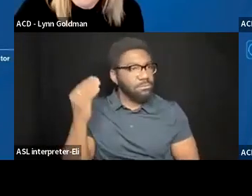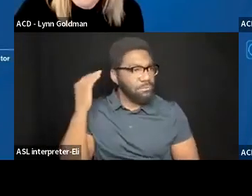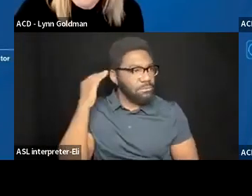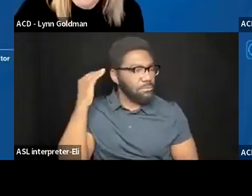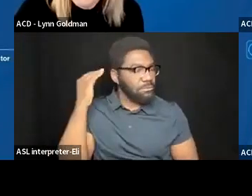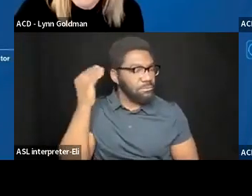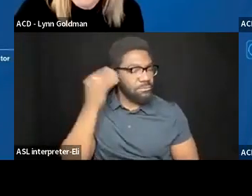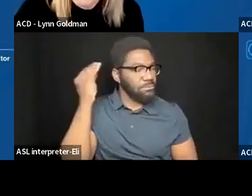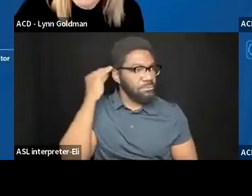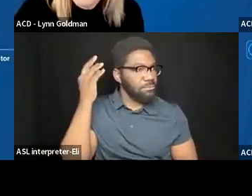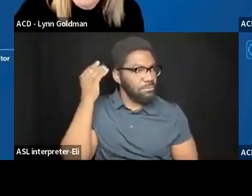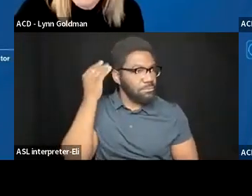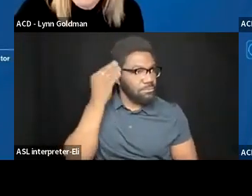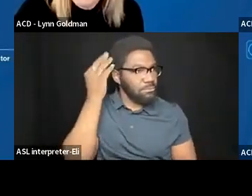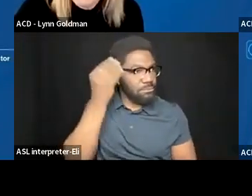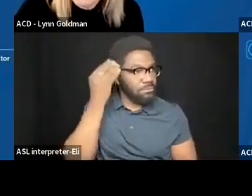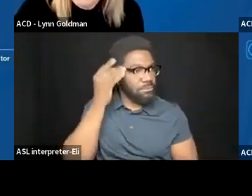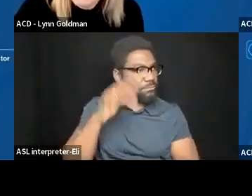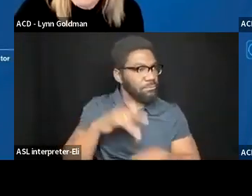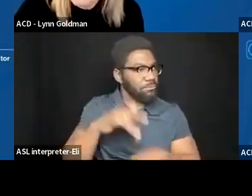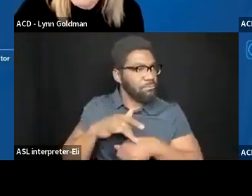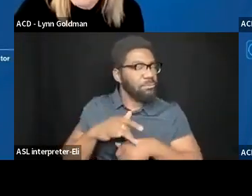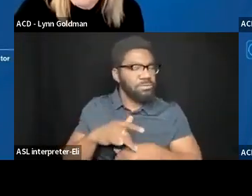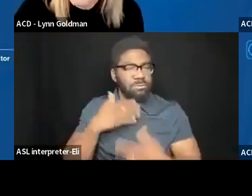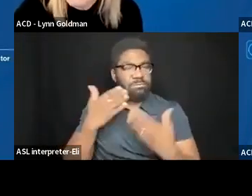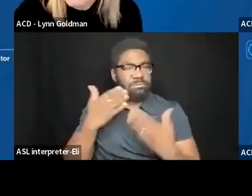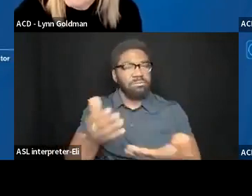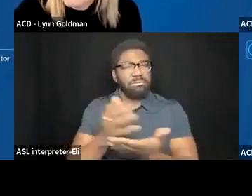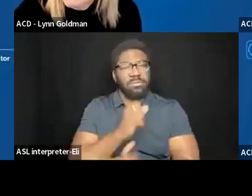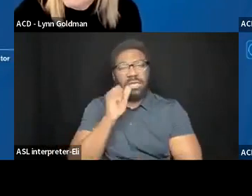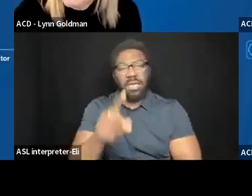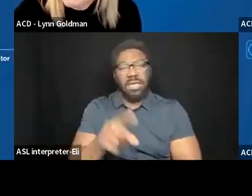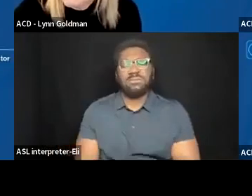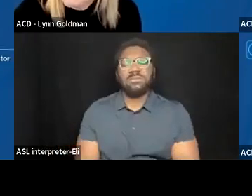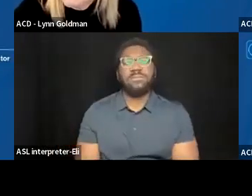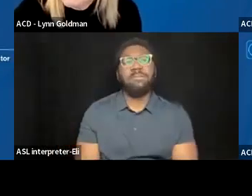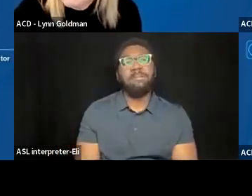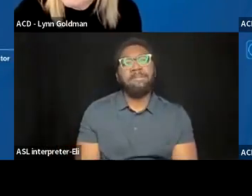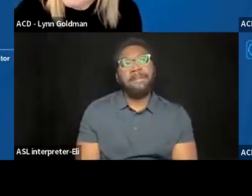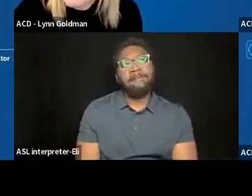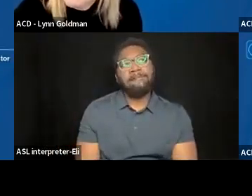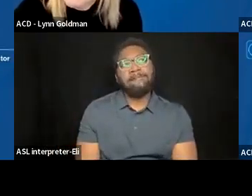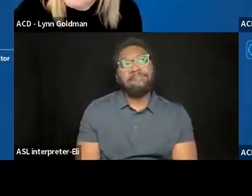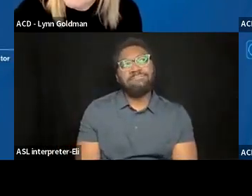You know, I wonder how much of what happened was at least